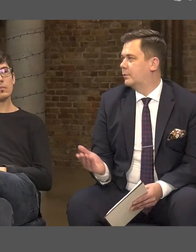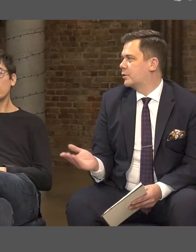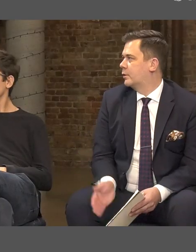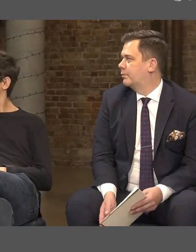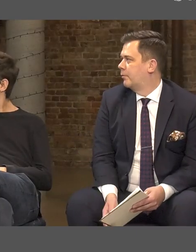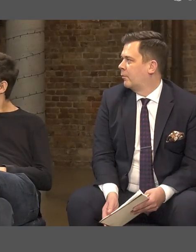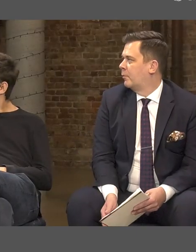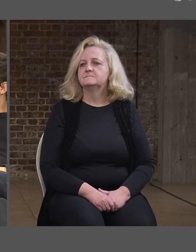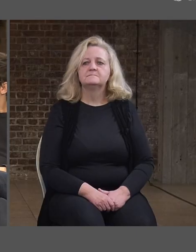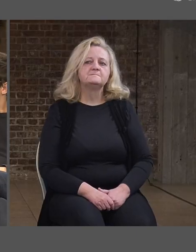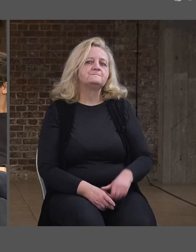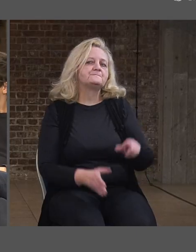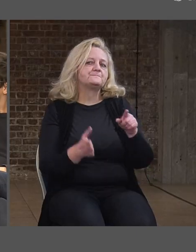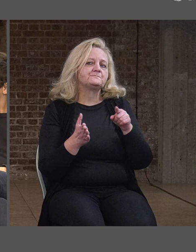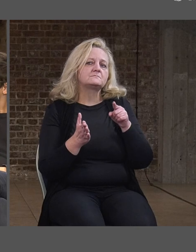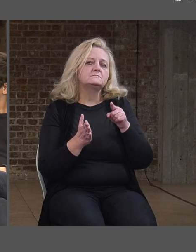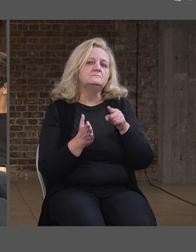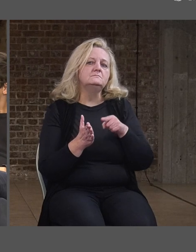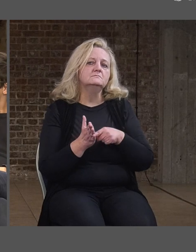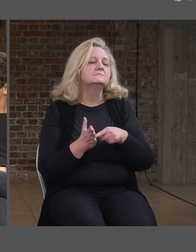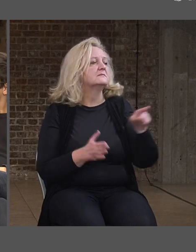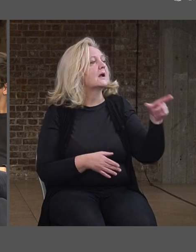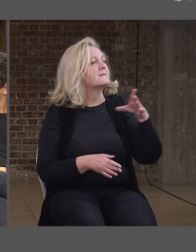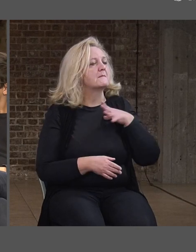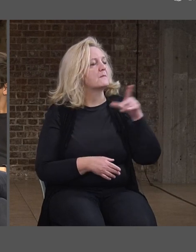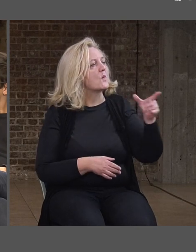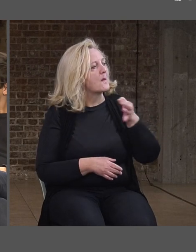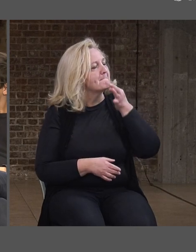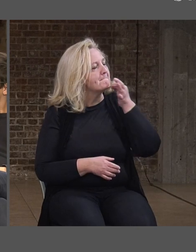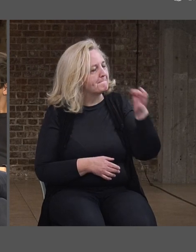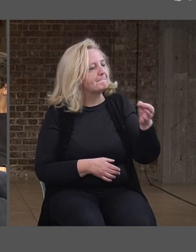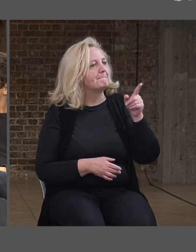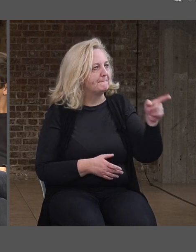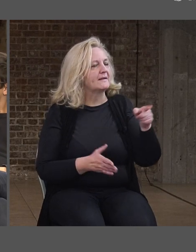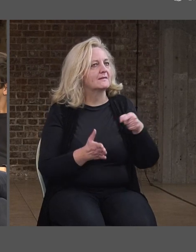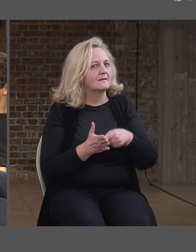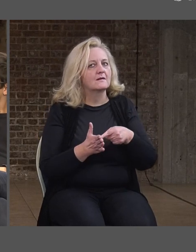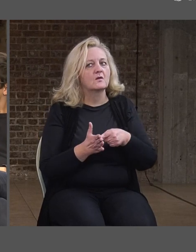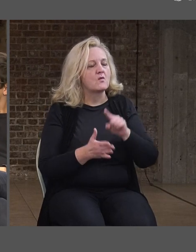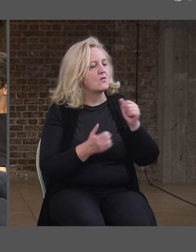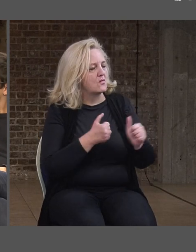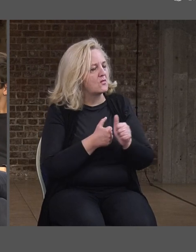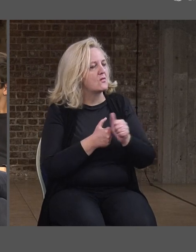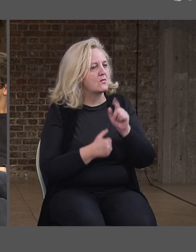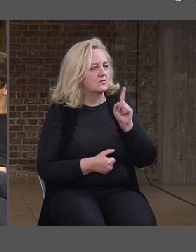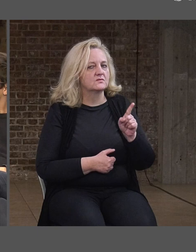[Tomasz]: Please. [Anna]: I even had this question, because that's what it's all about, that kind of ....